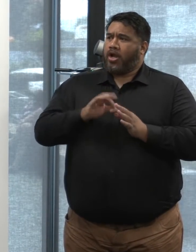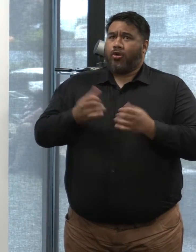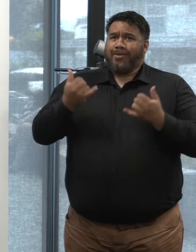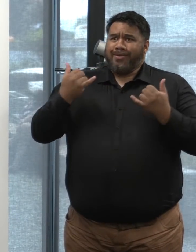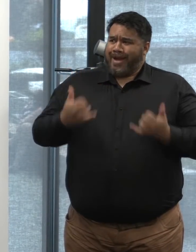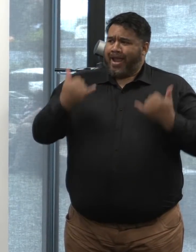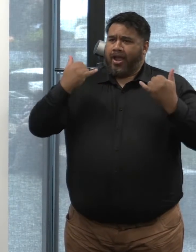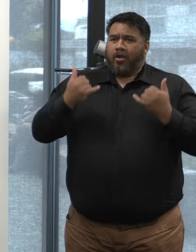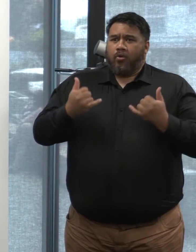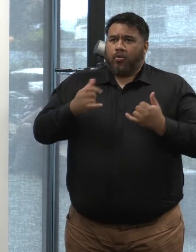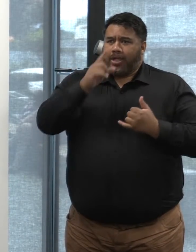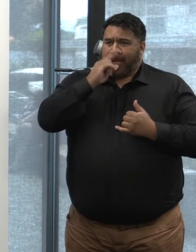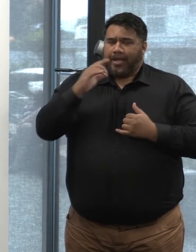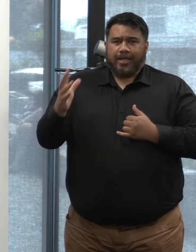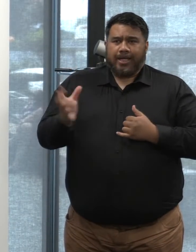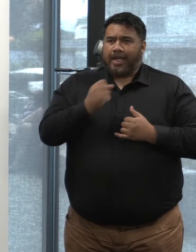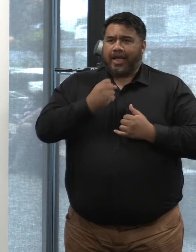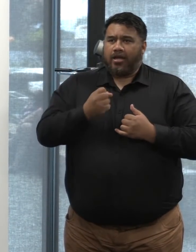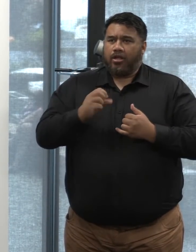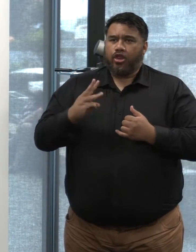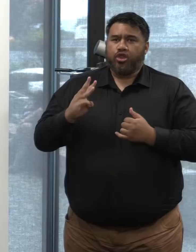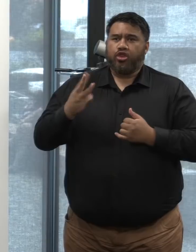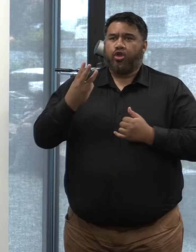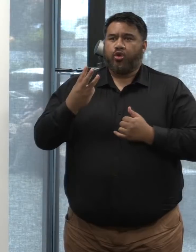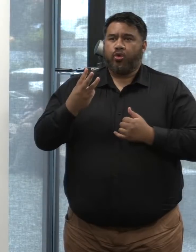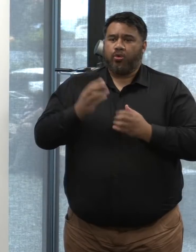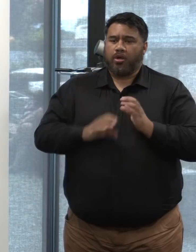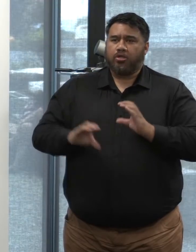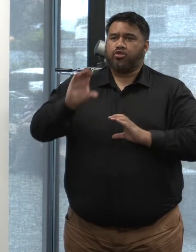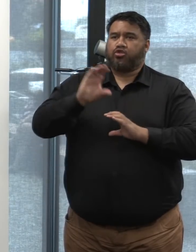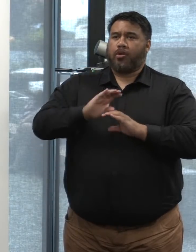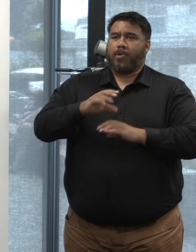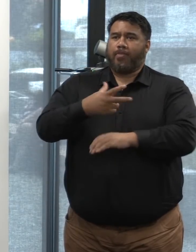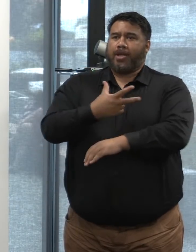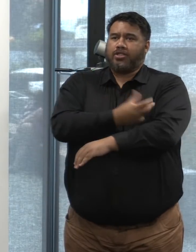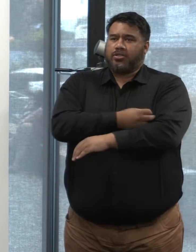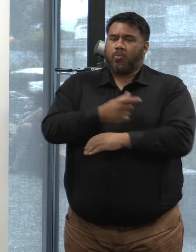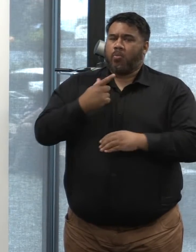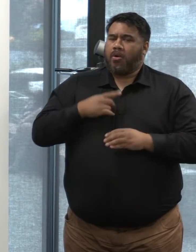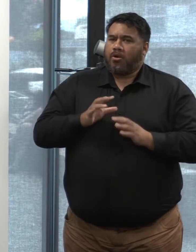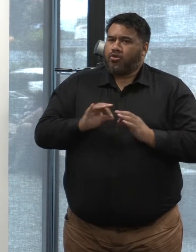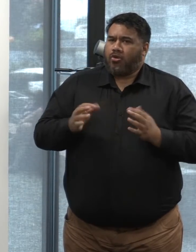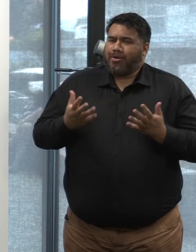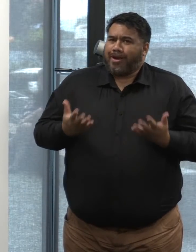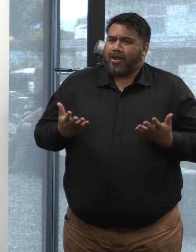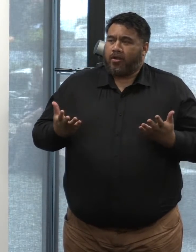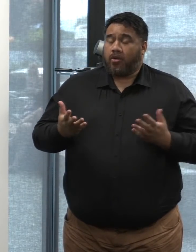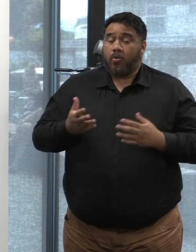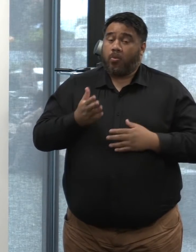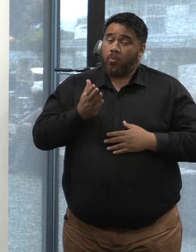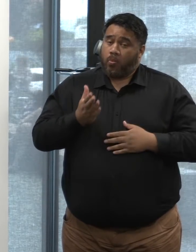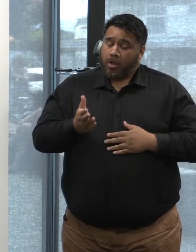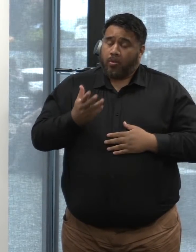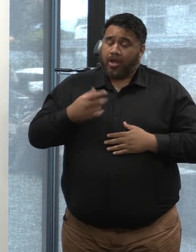to take questions of a more